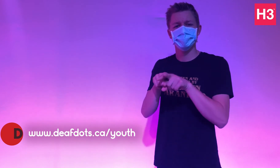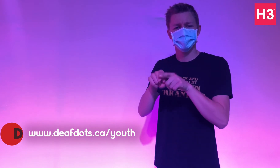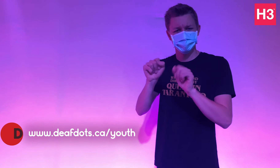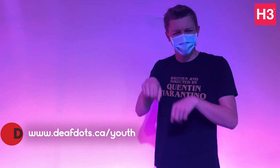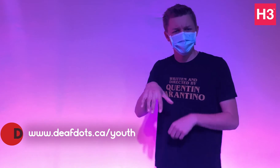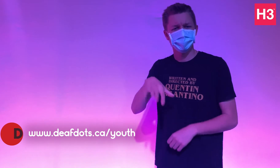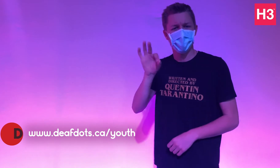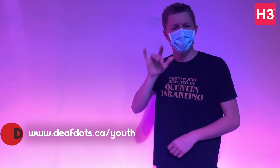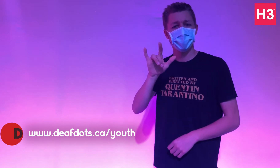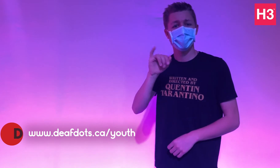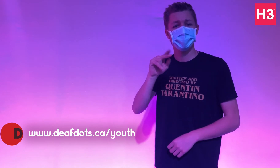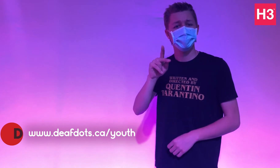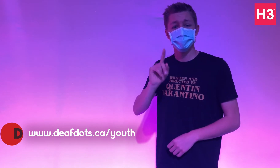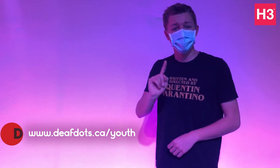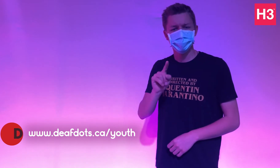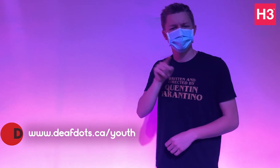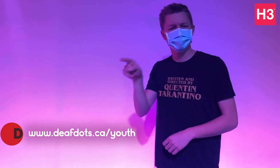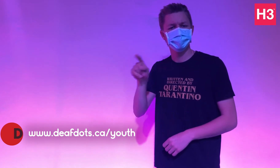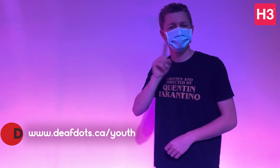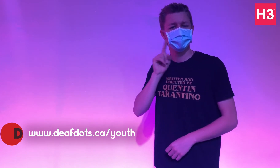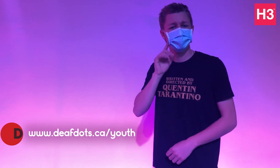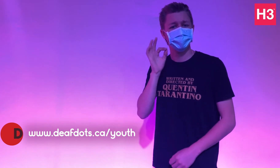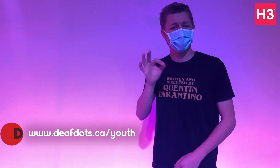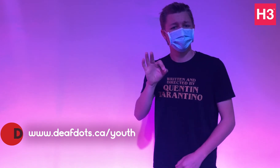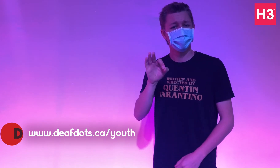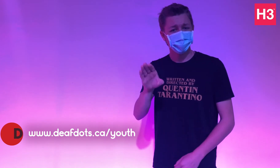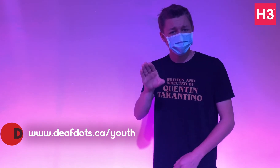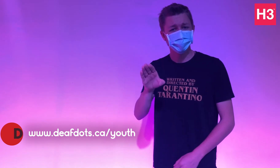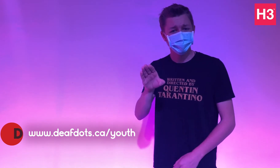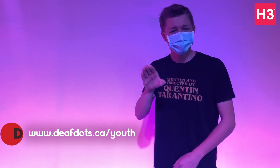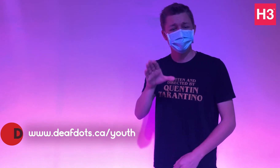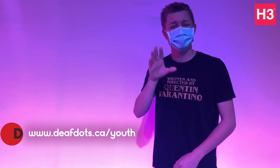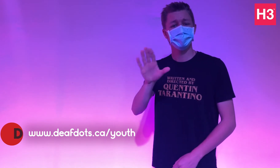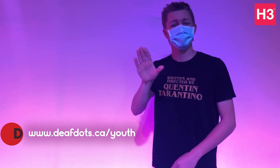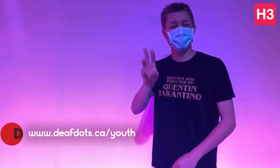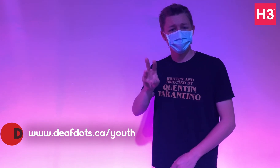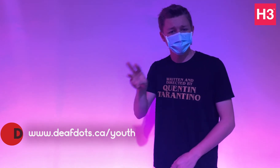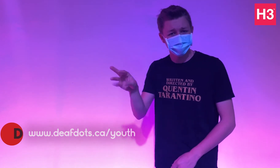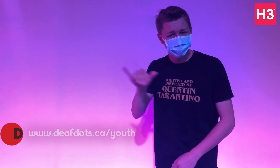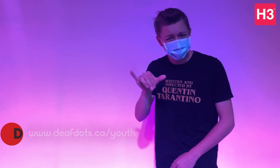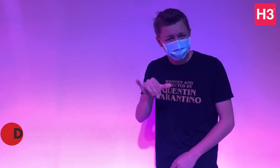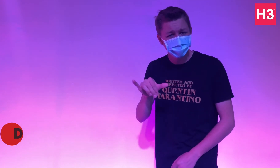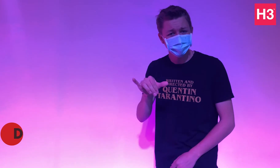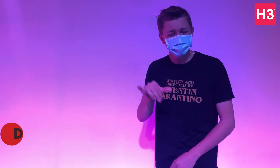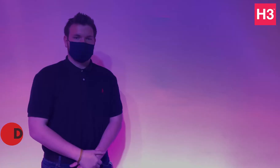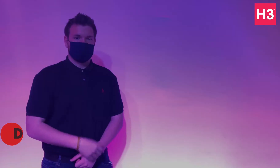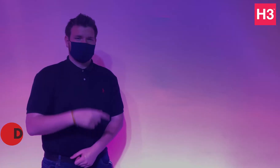You also can find the link on DeafDots Facebook and website.